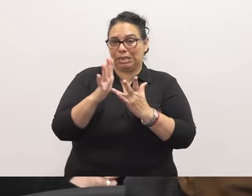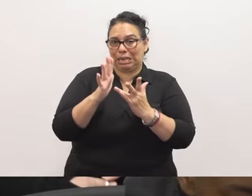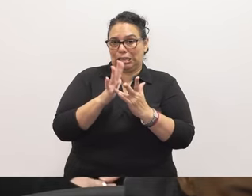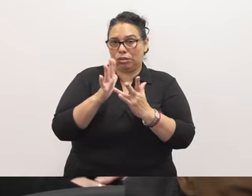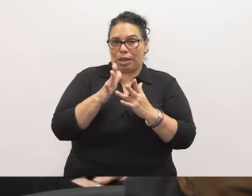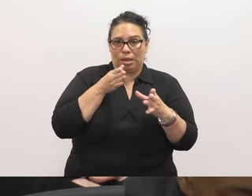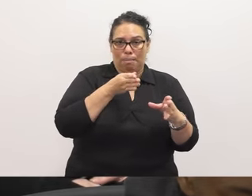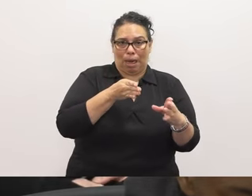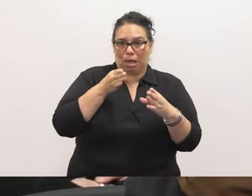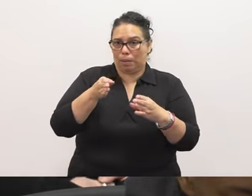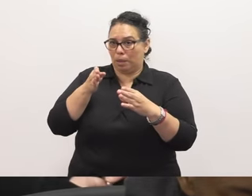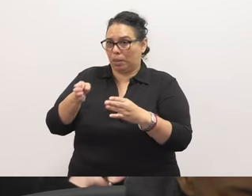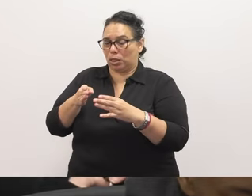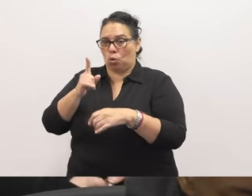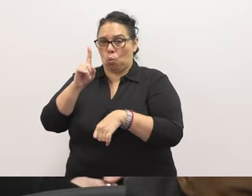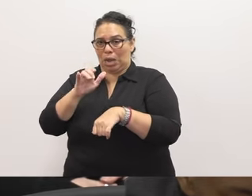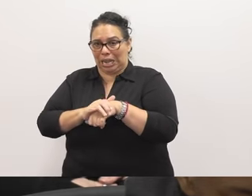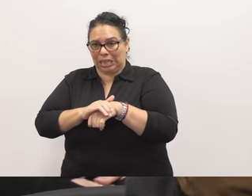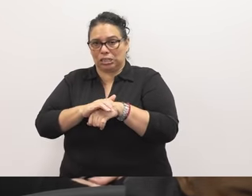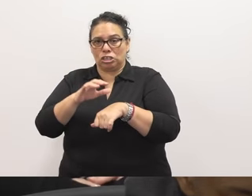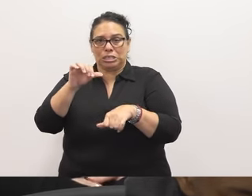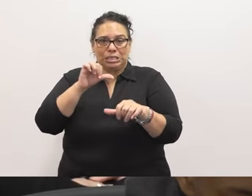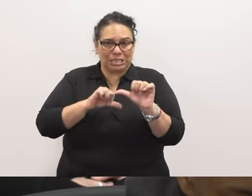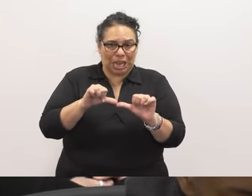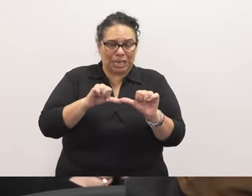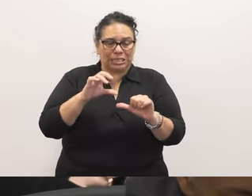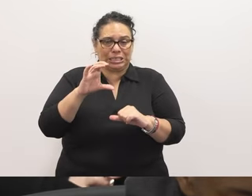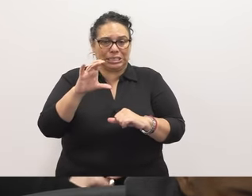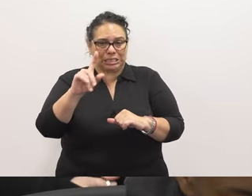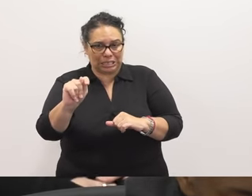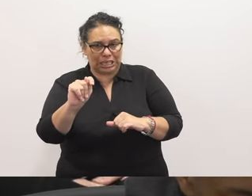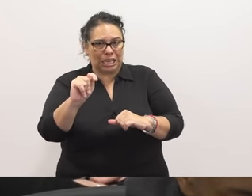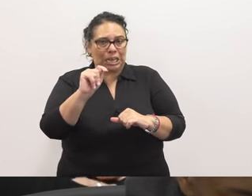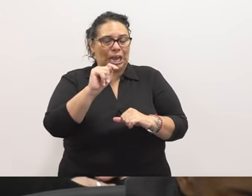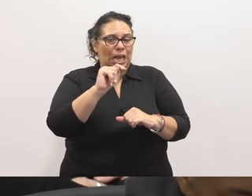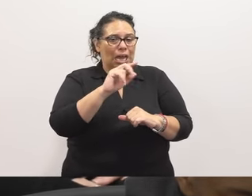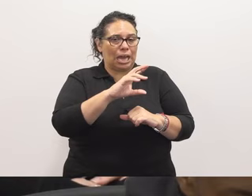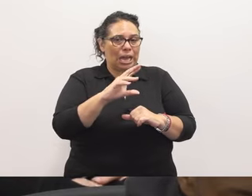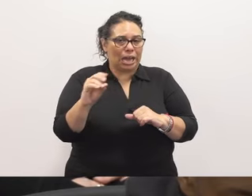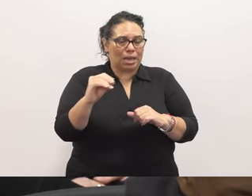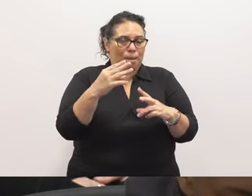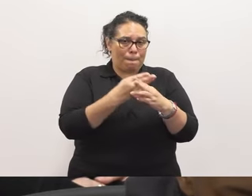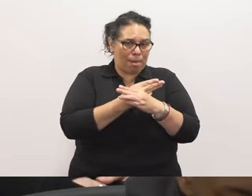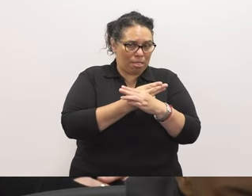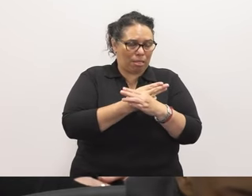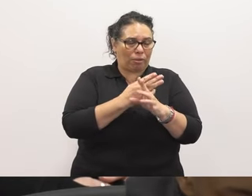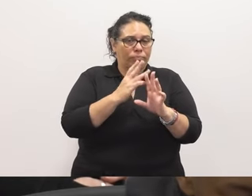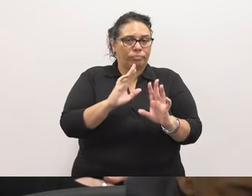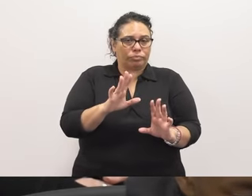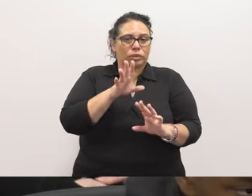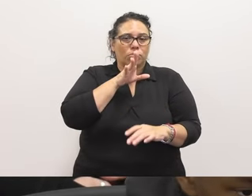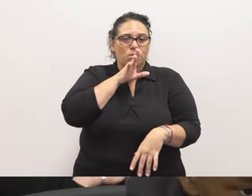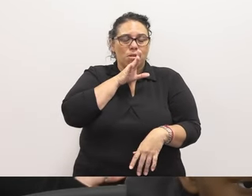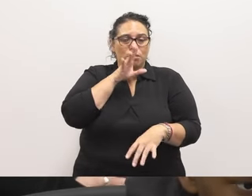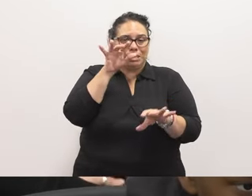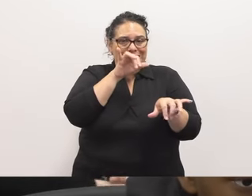it's one English teacher, one Science, one CTE, and one math teacher talking about the same kids.